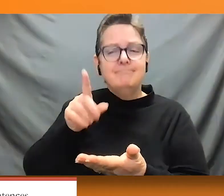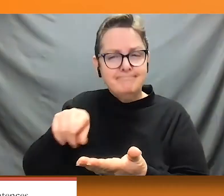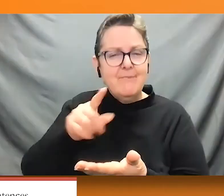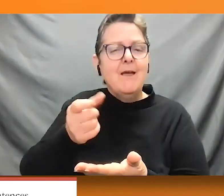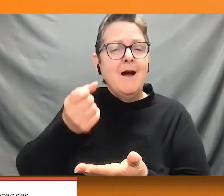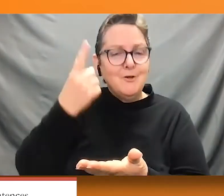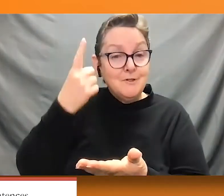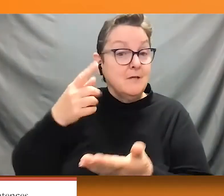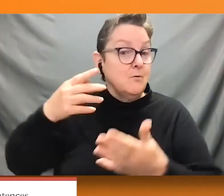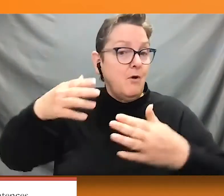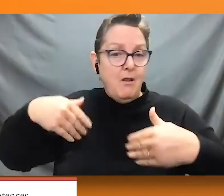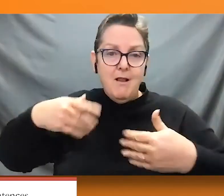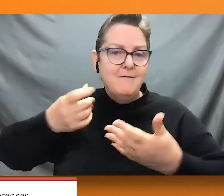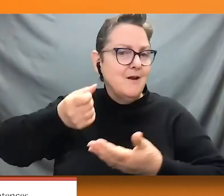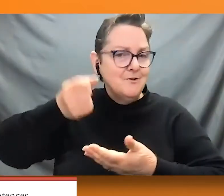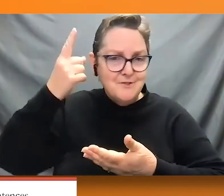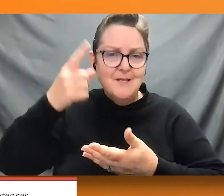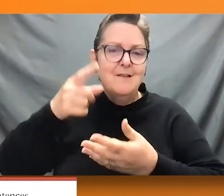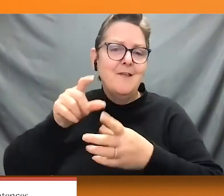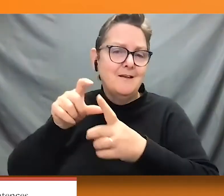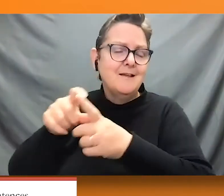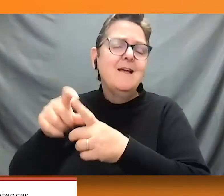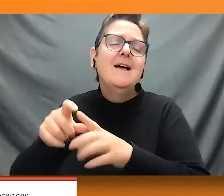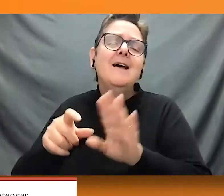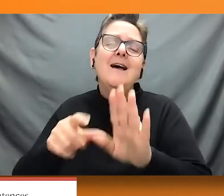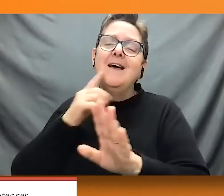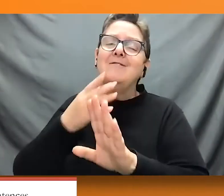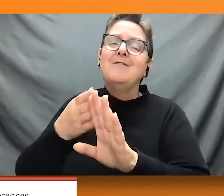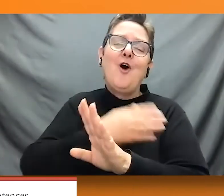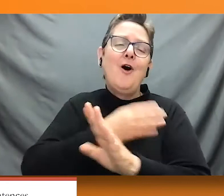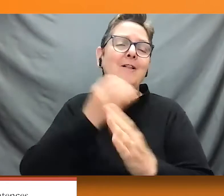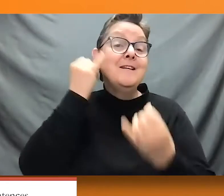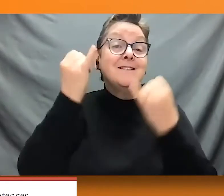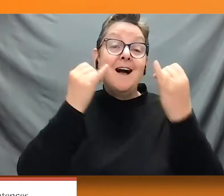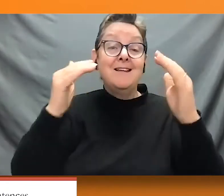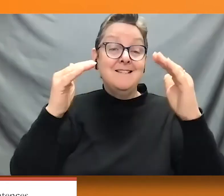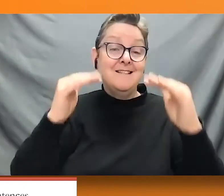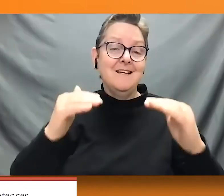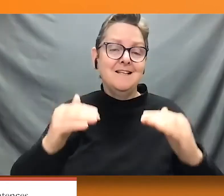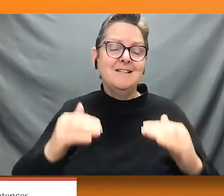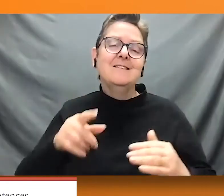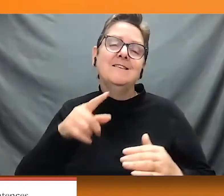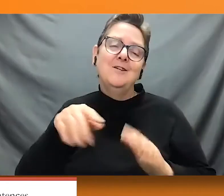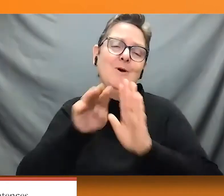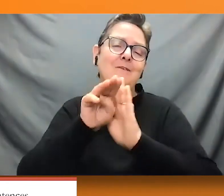And, of course, with all of these, you're going to have to model them, show them how to do them. It's not something that you can just off the bat